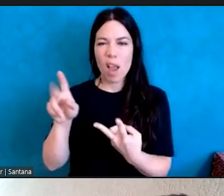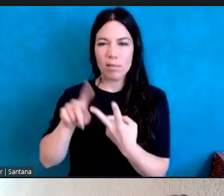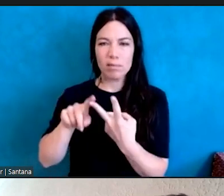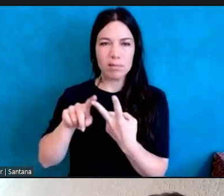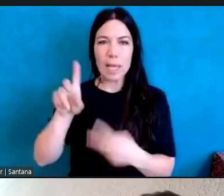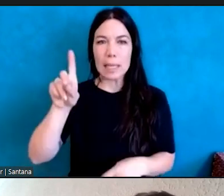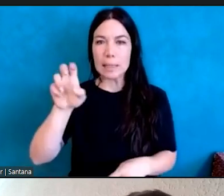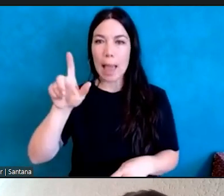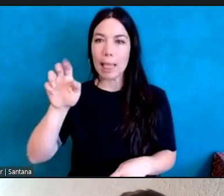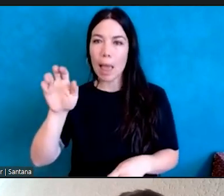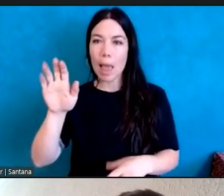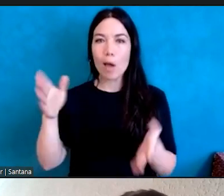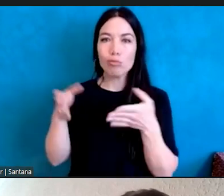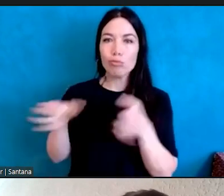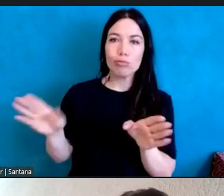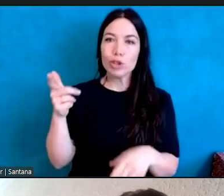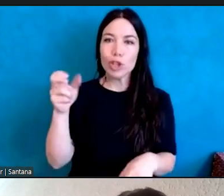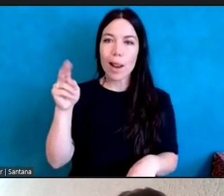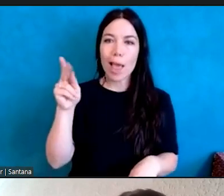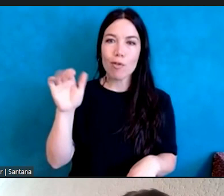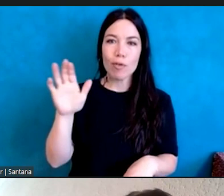Spanish language test of reading, writing, speaking, listening.